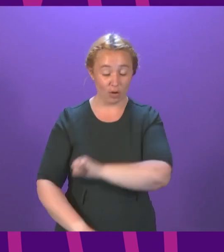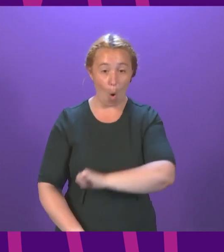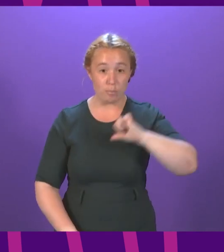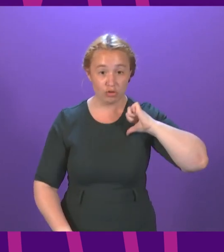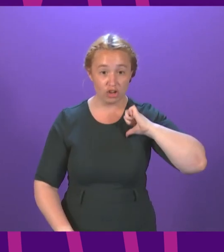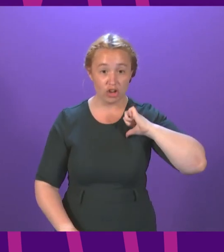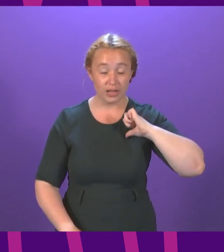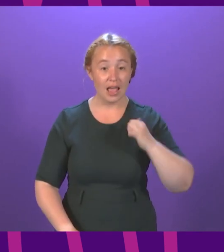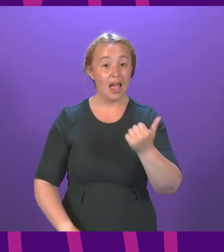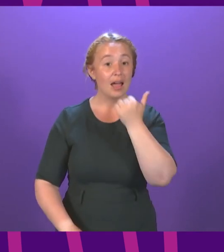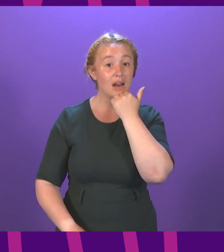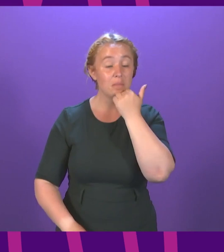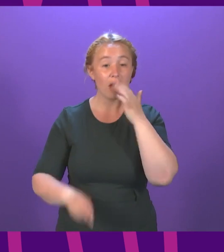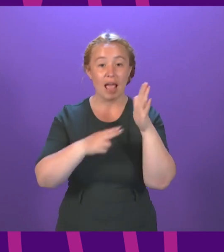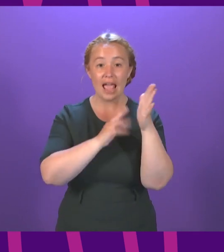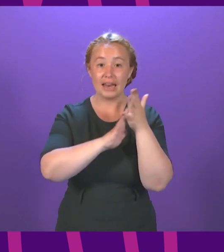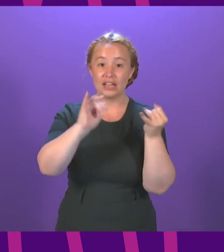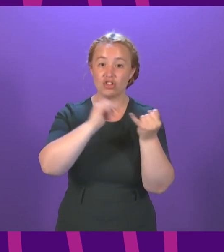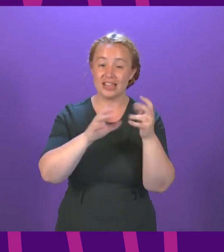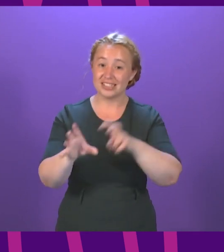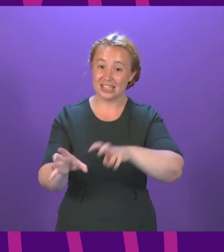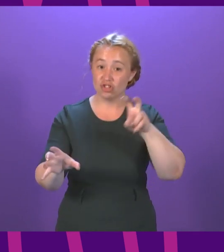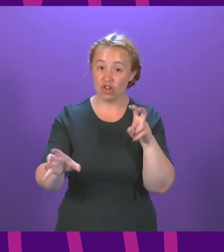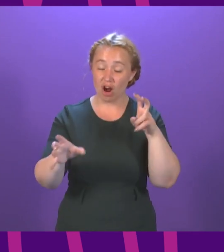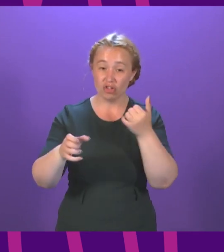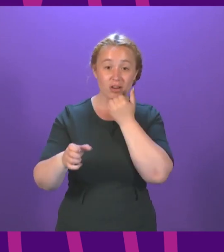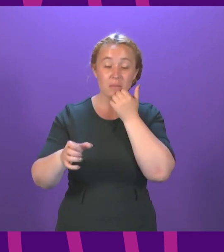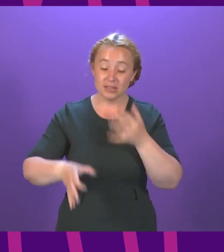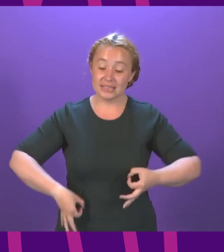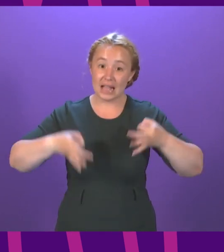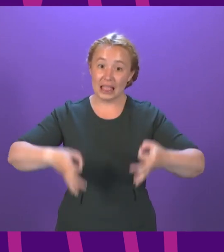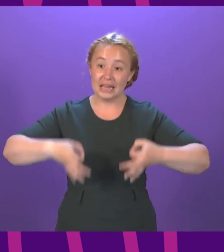and the rise in delayed discharge levels. What additional care packages are being put